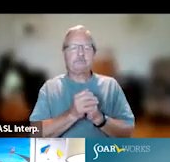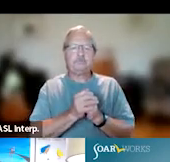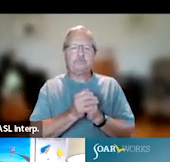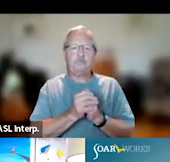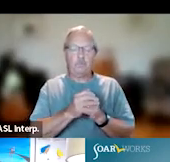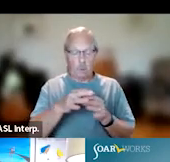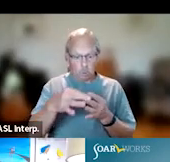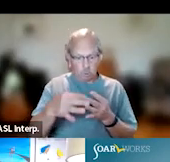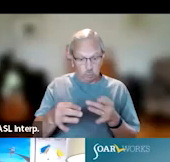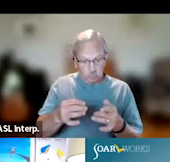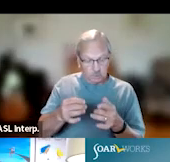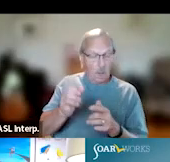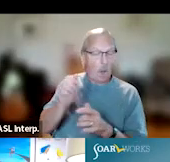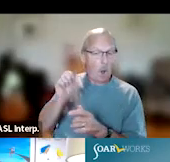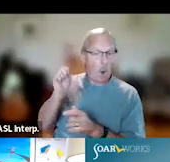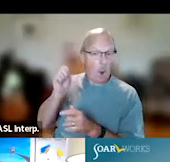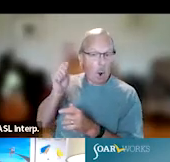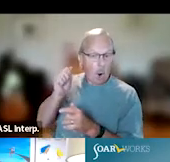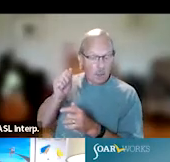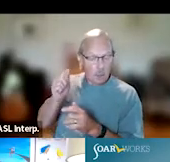the audio language in your Zoom application.